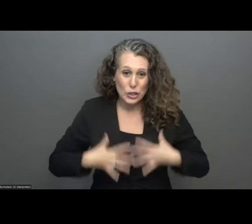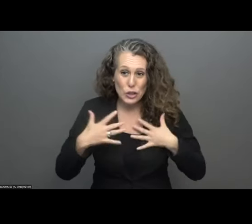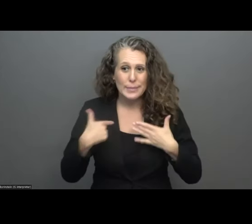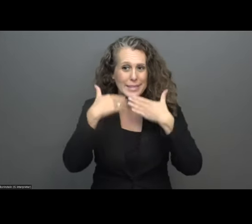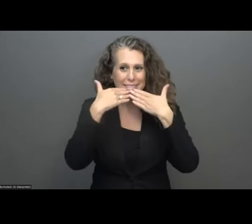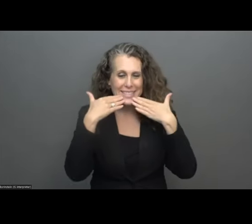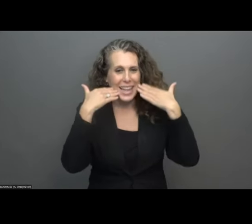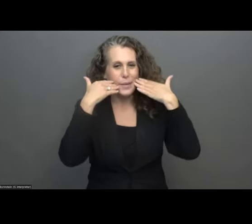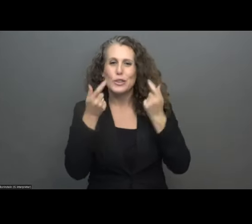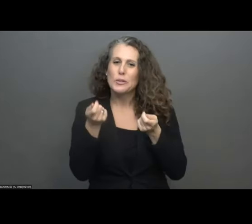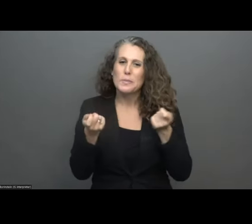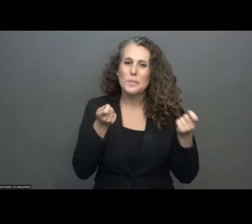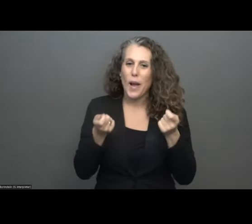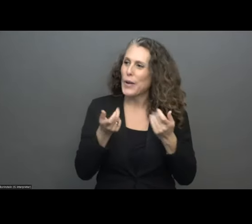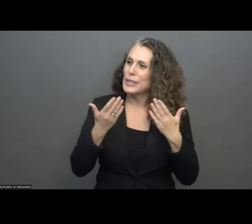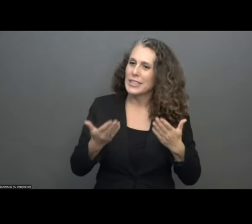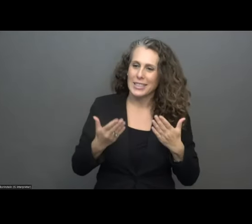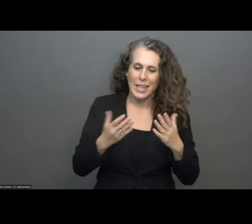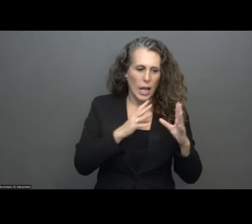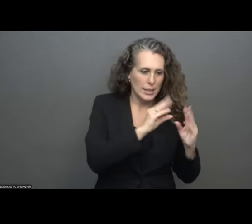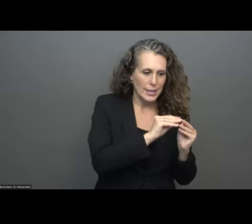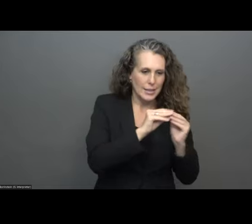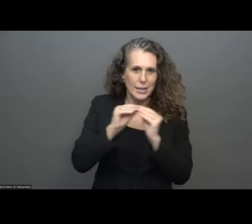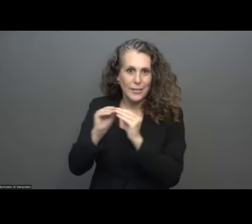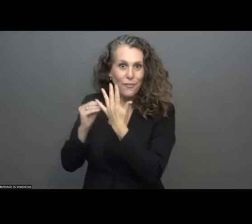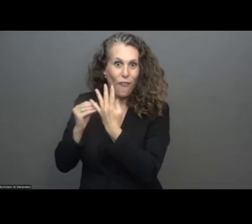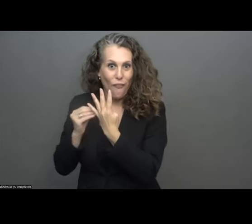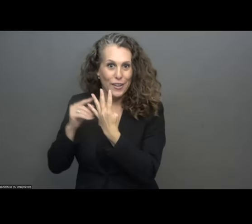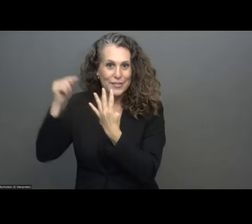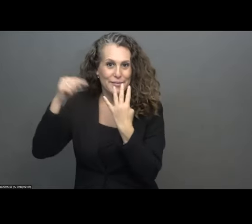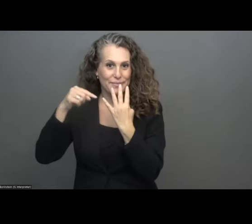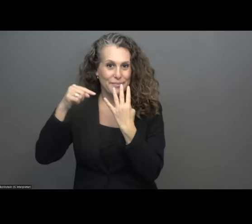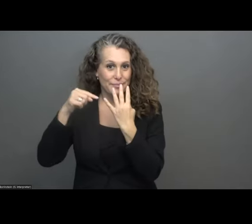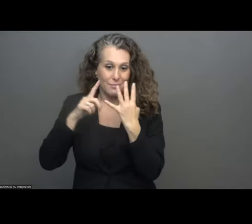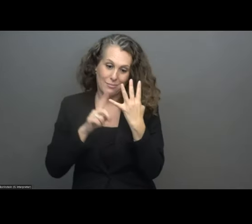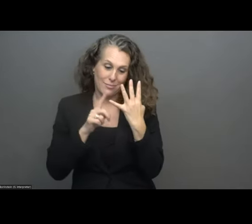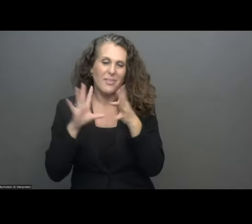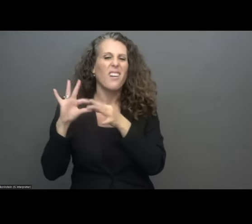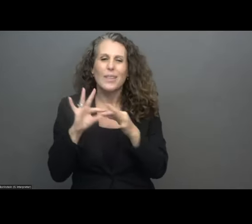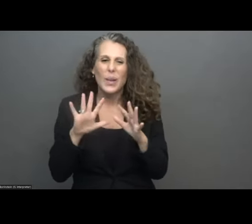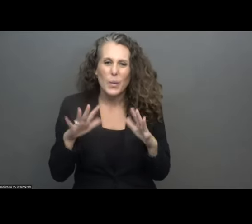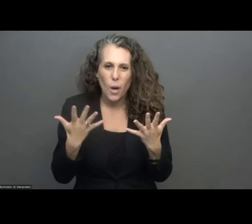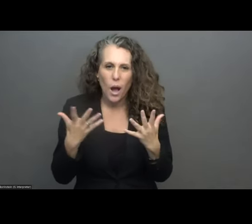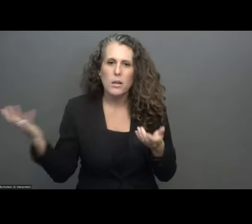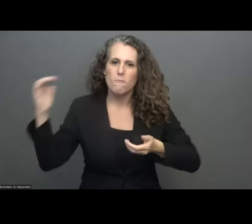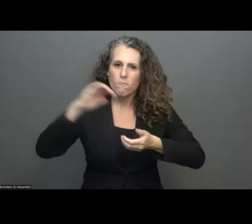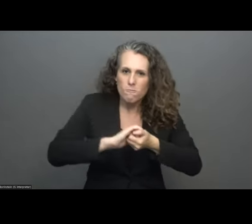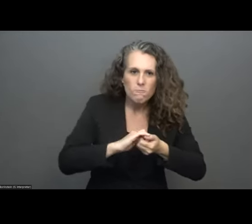said Get him CSU login failed ski ski today back to Narnia dammit on the Silla cushions